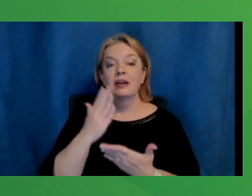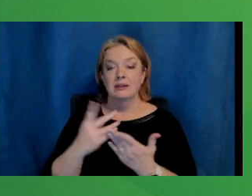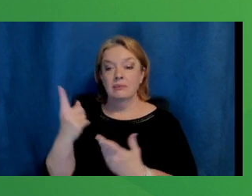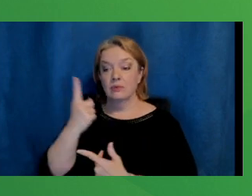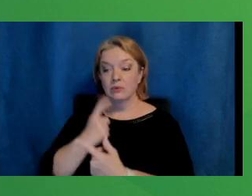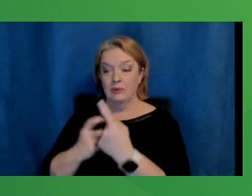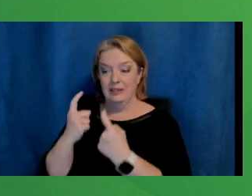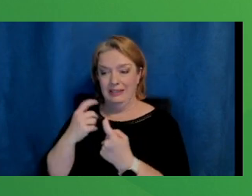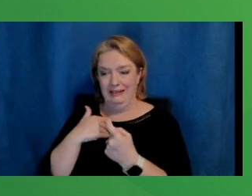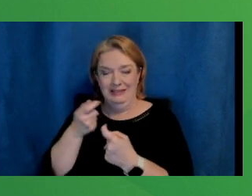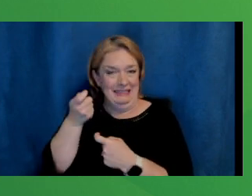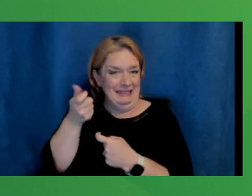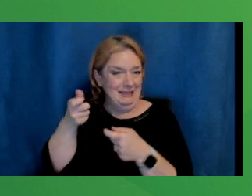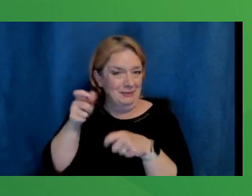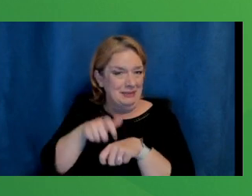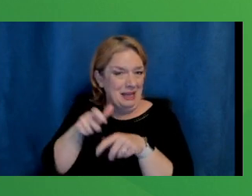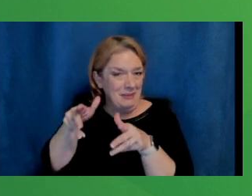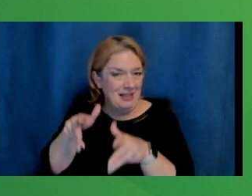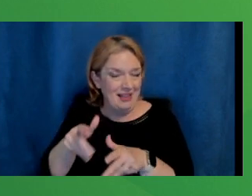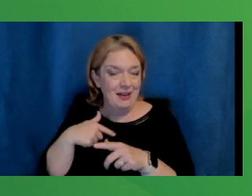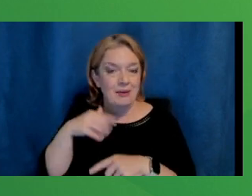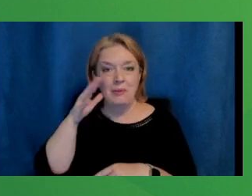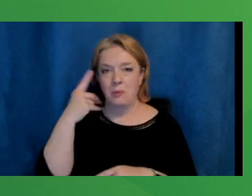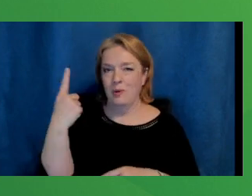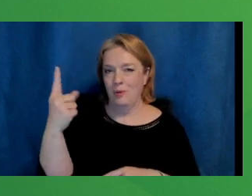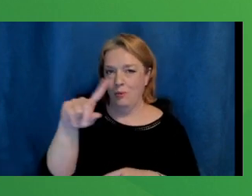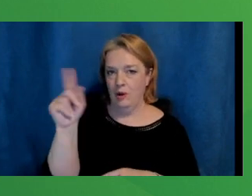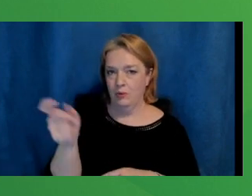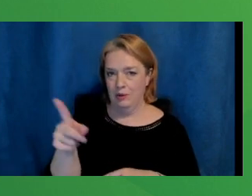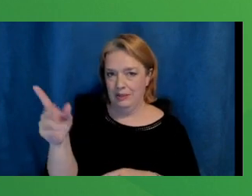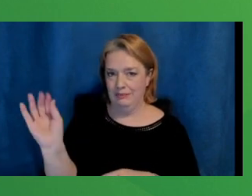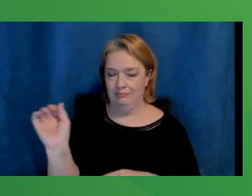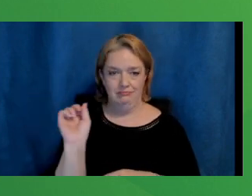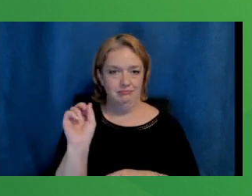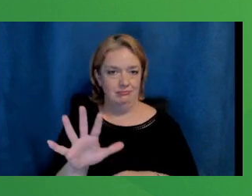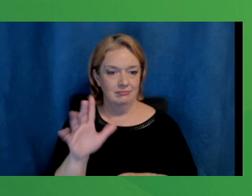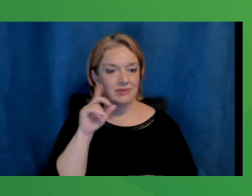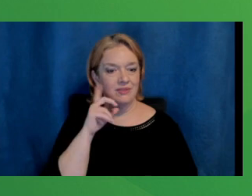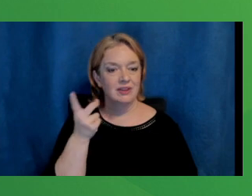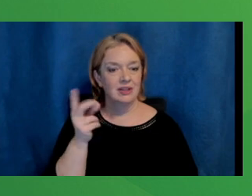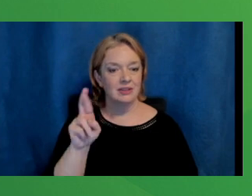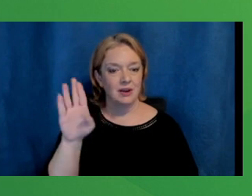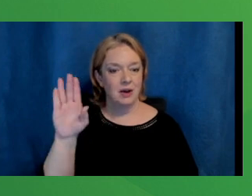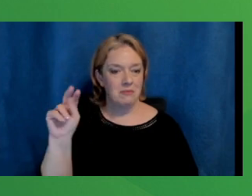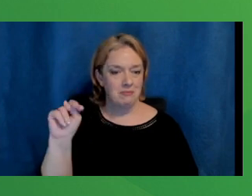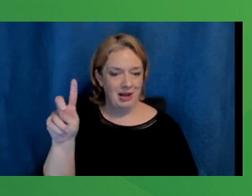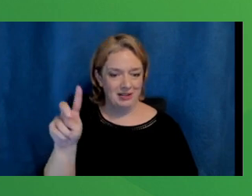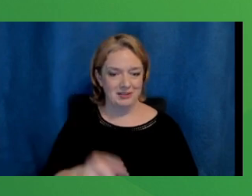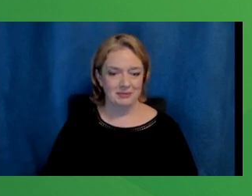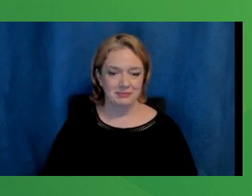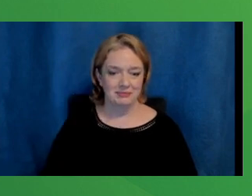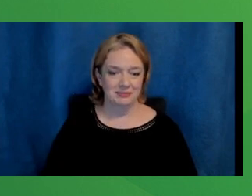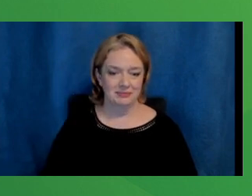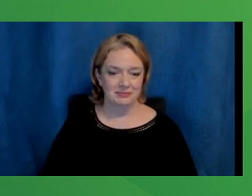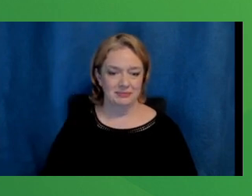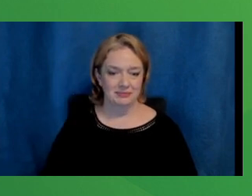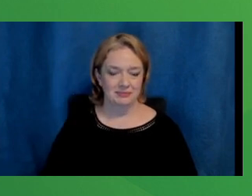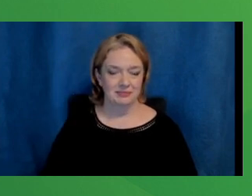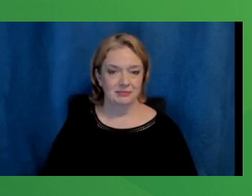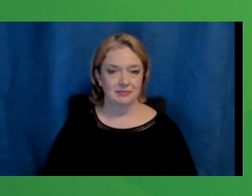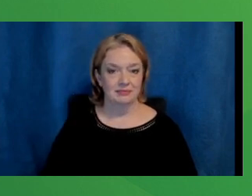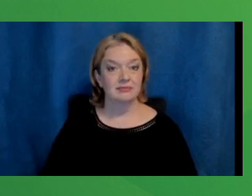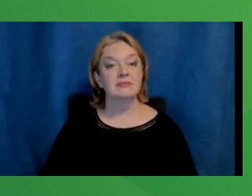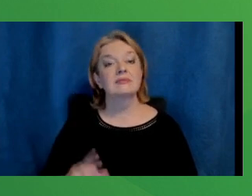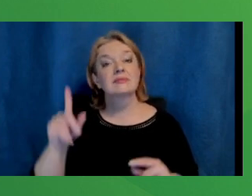much time, but I'll ask this one question to Dr. Bond Helen. The, I imagine questions seem to get